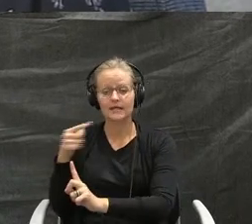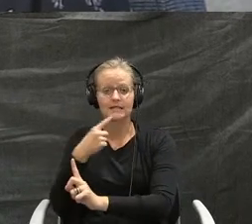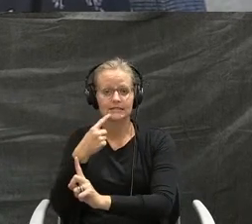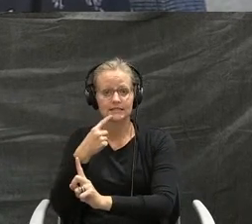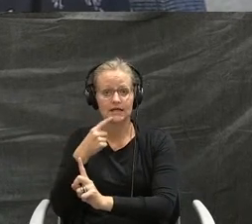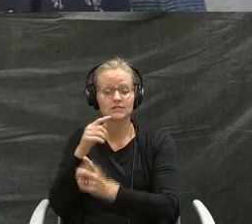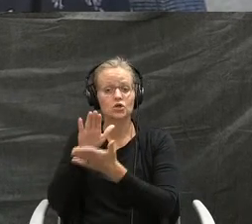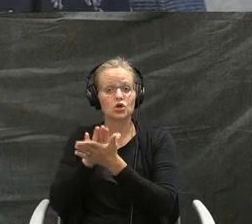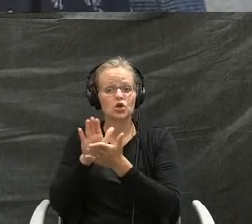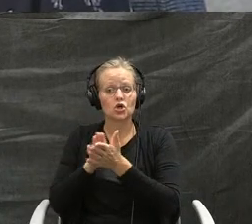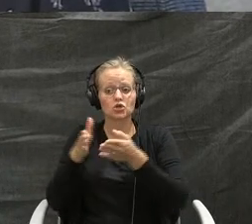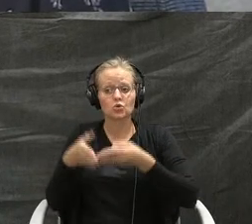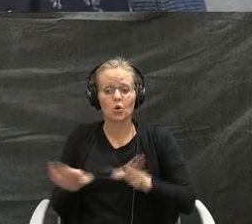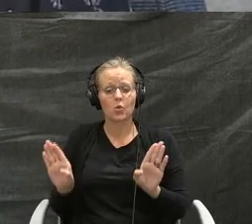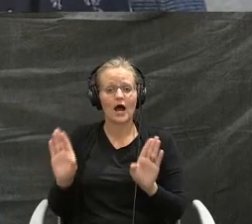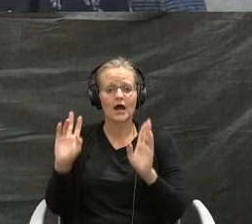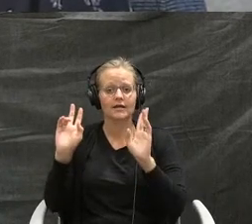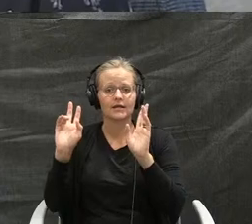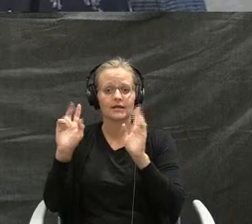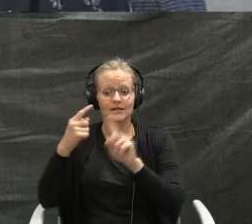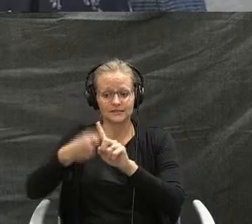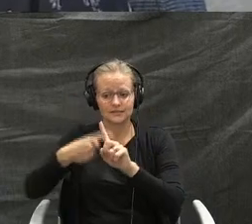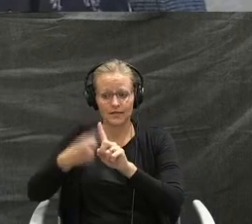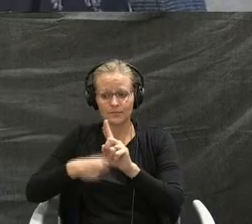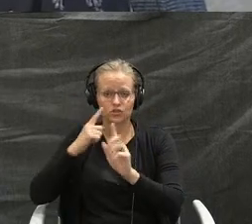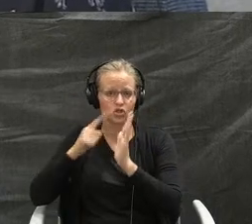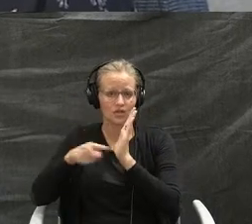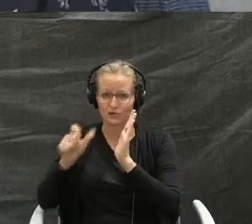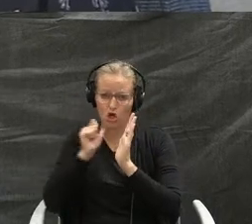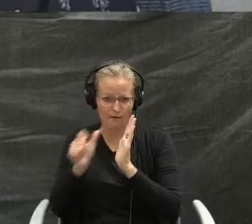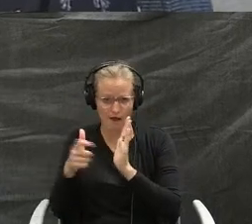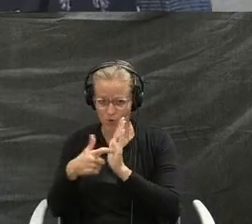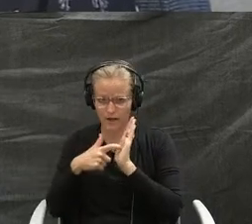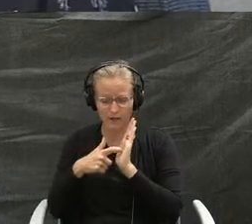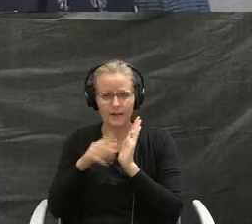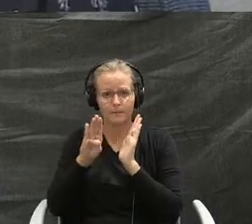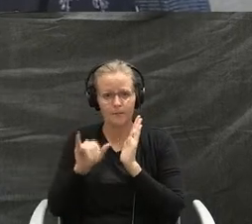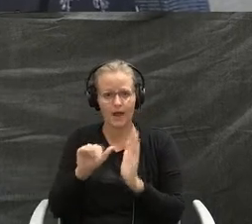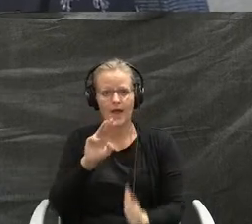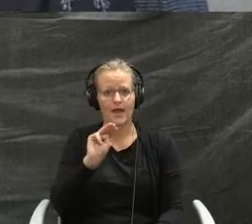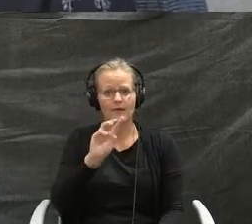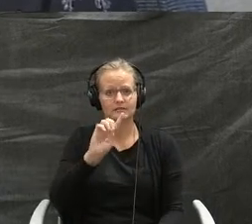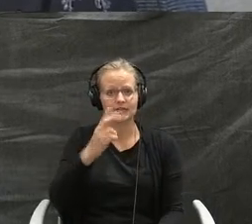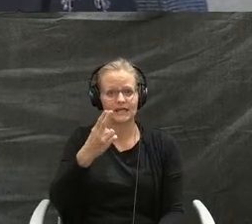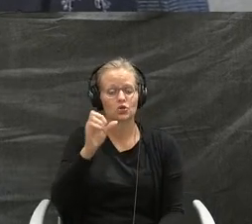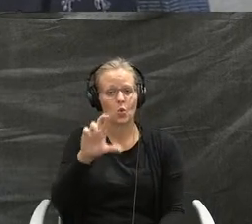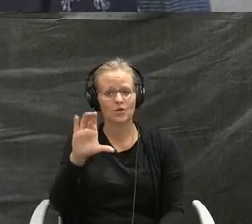not recommended by the CDC or the MDH. Also, other than one version, I don't see where